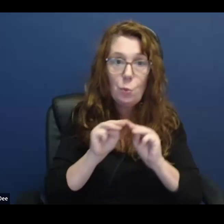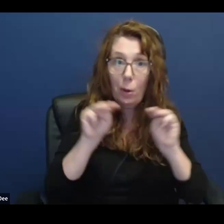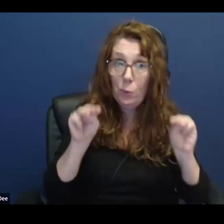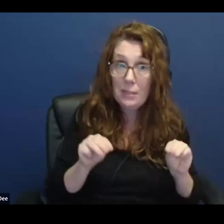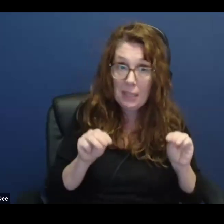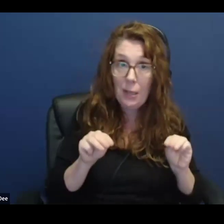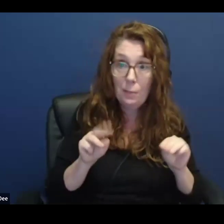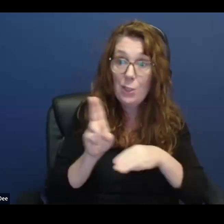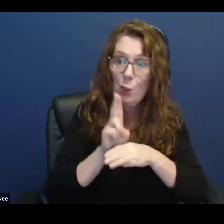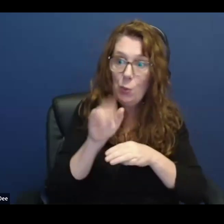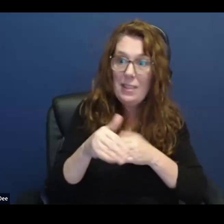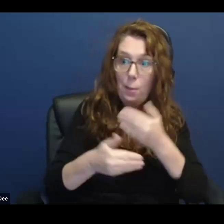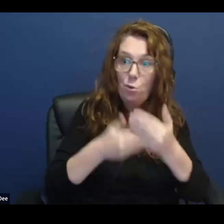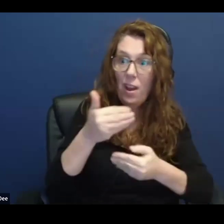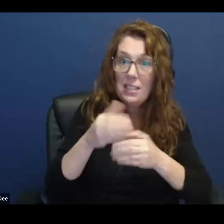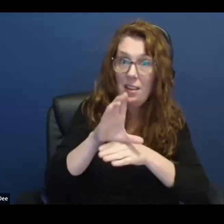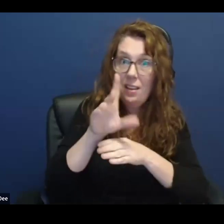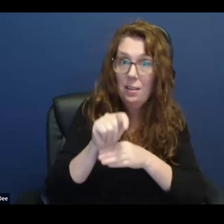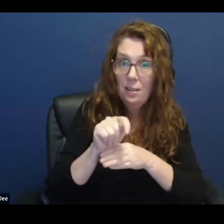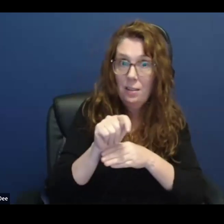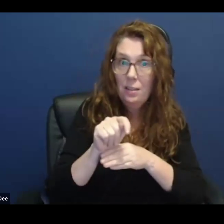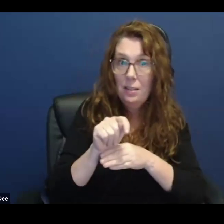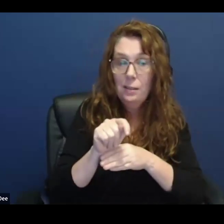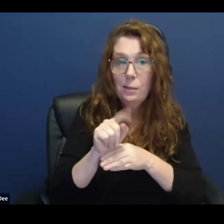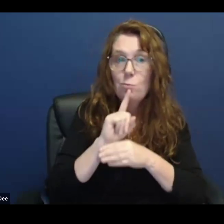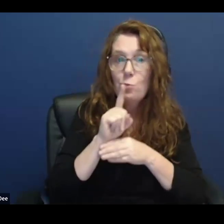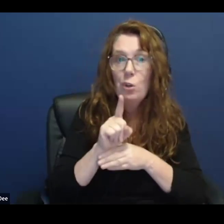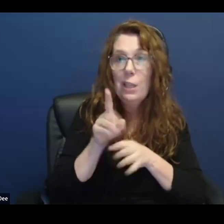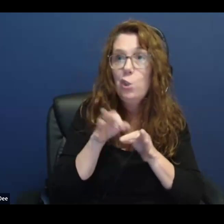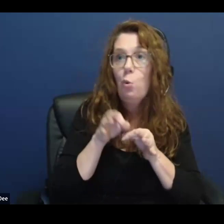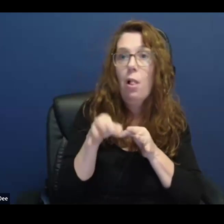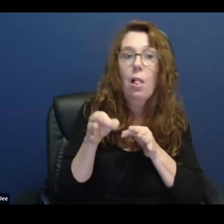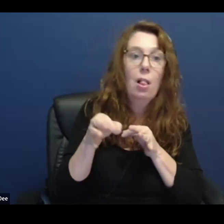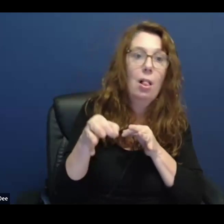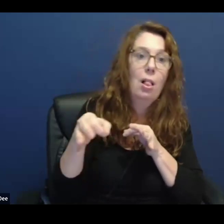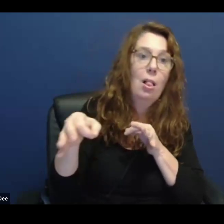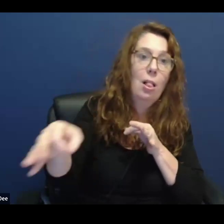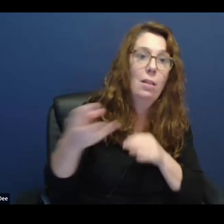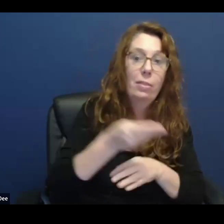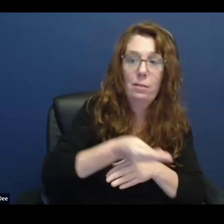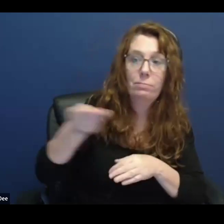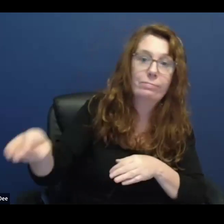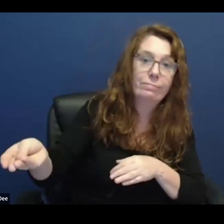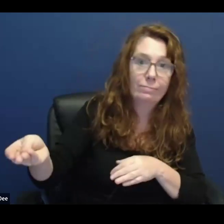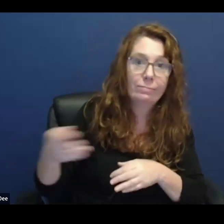that process of consultation really as a means of delaying the repatriation process for human